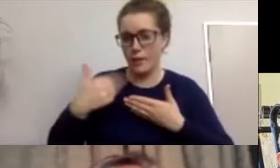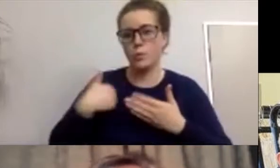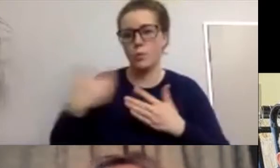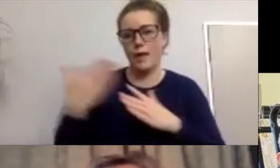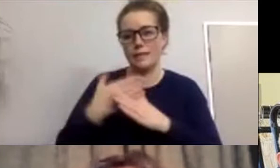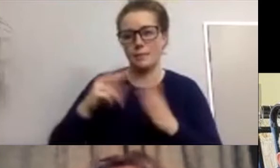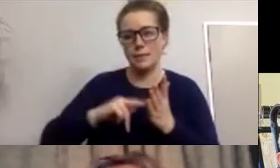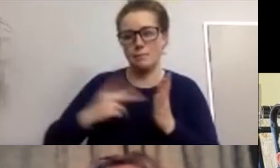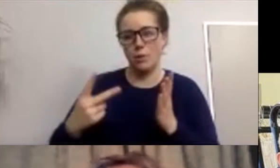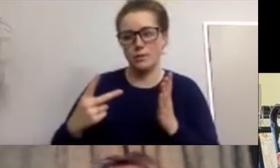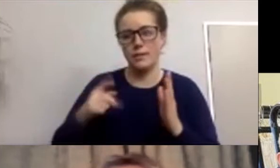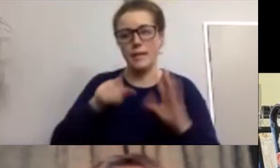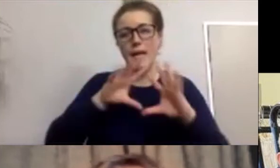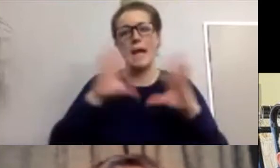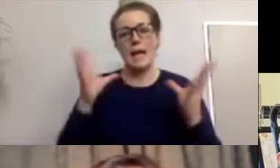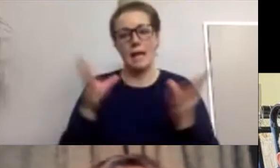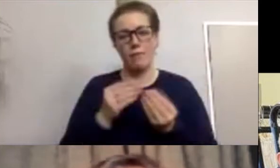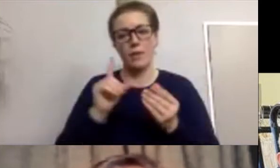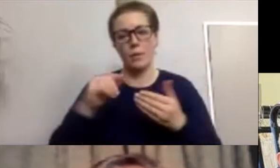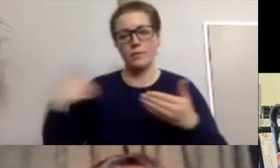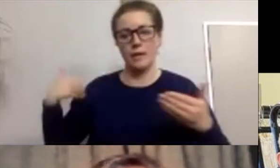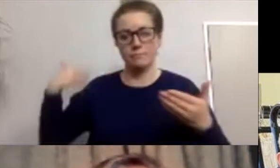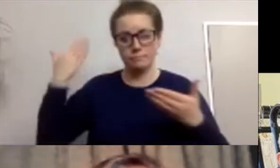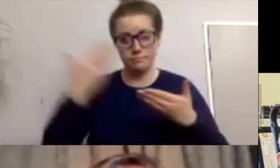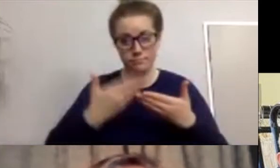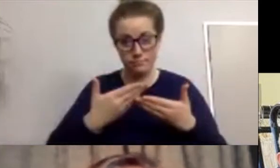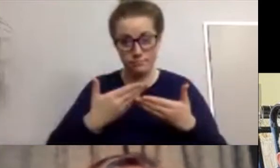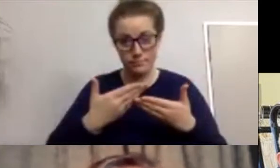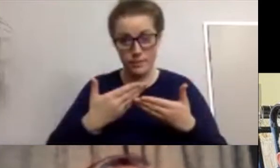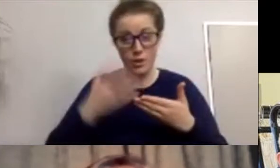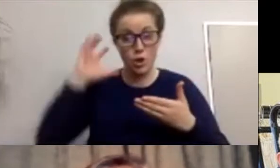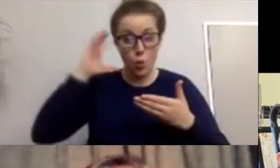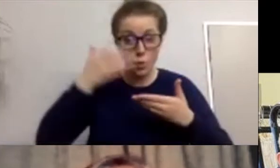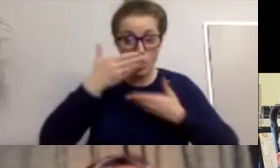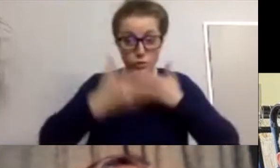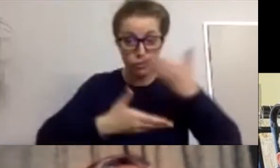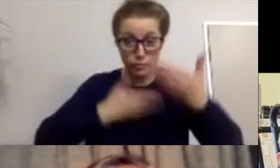is everything that we've done so far: so we're doing audio description - we've done